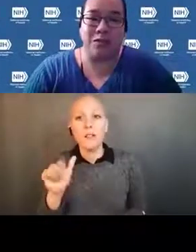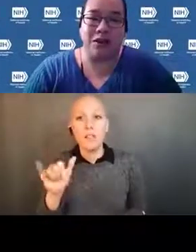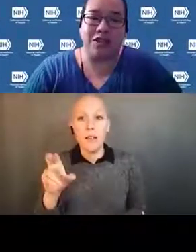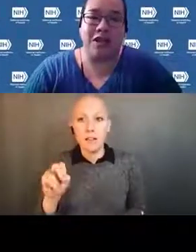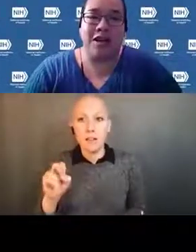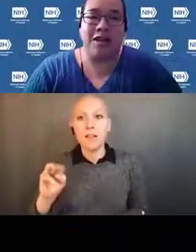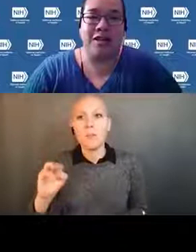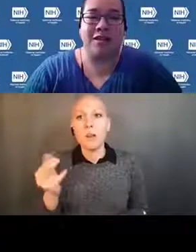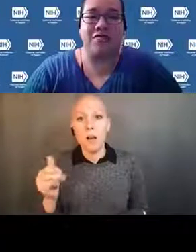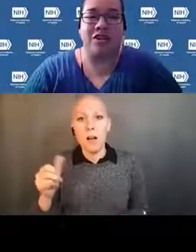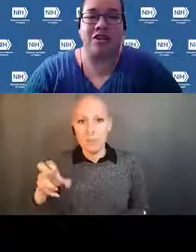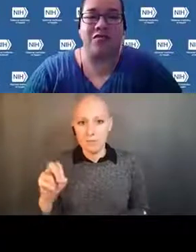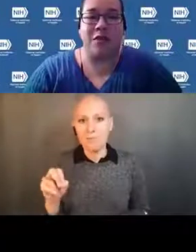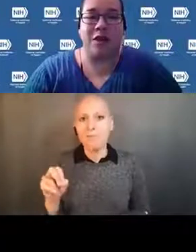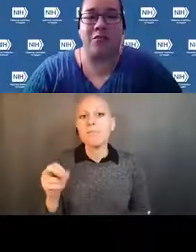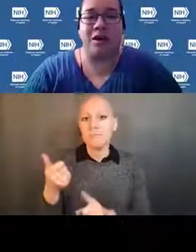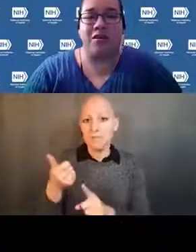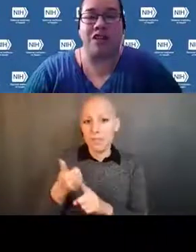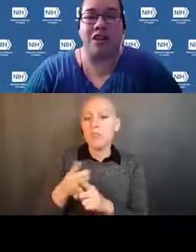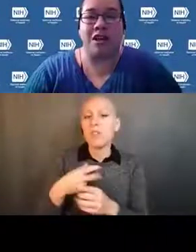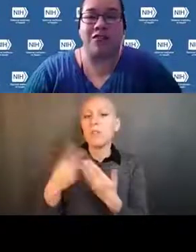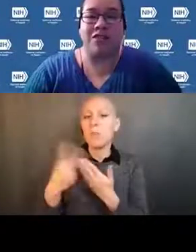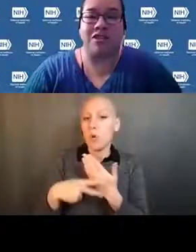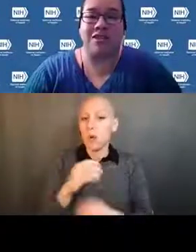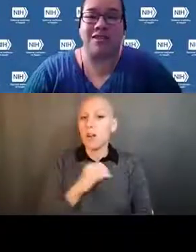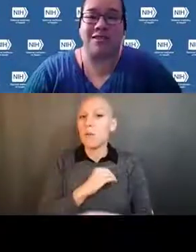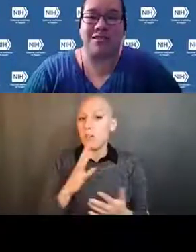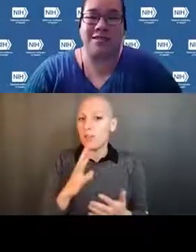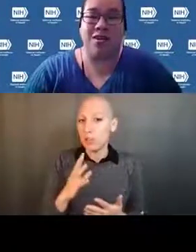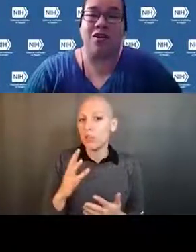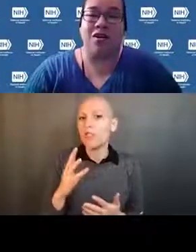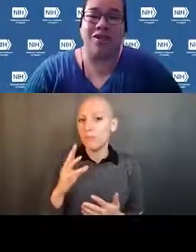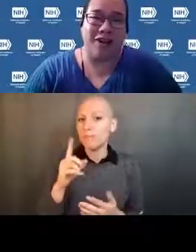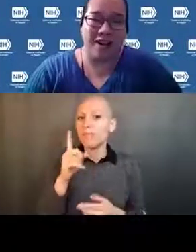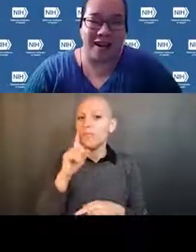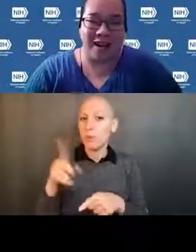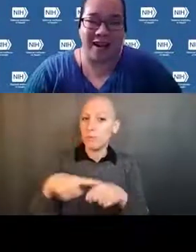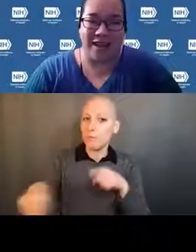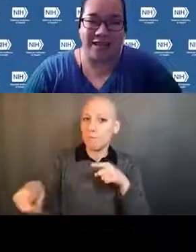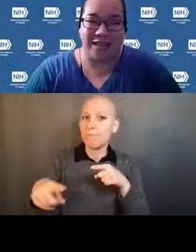Branch in the Division of Microbiology and Infectious Diseases also at NIAID.